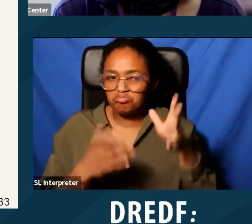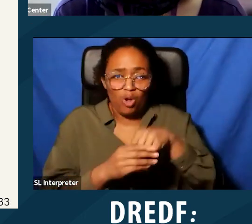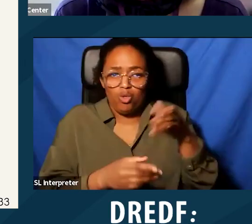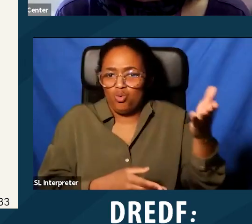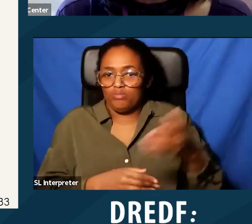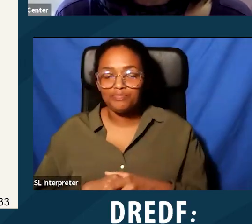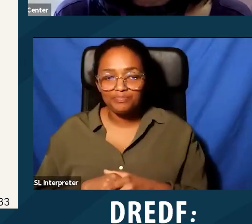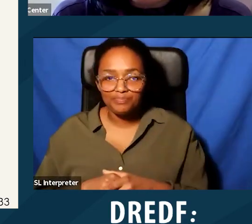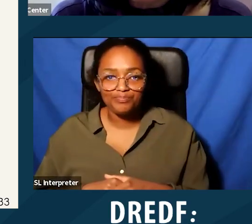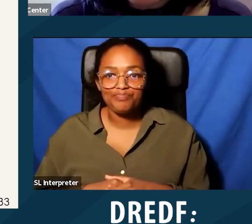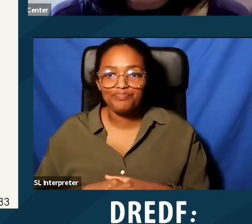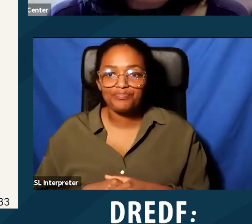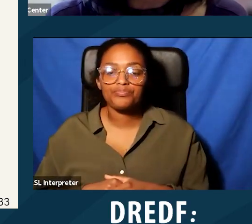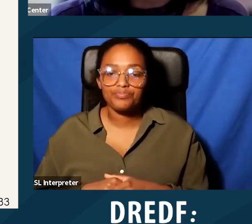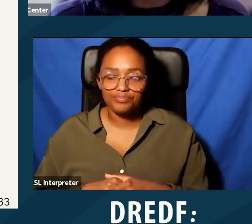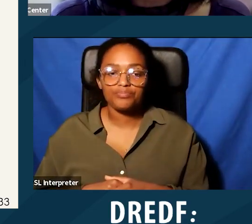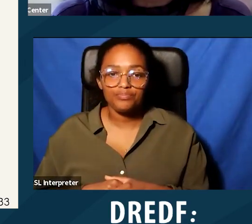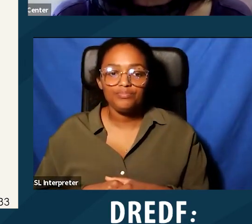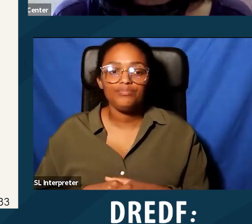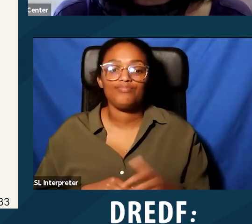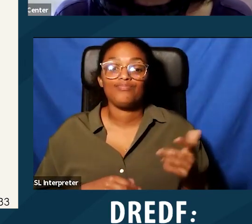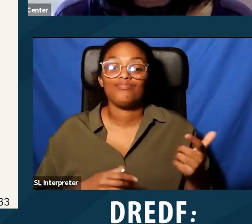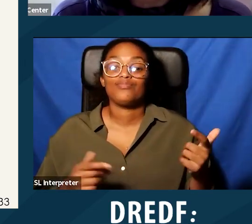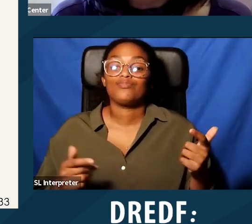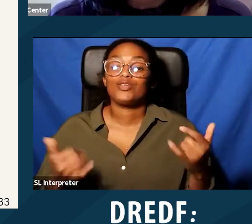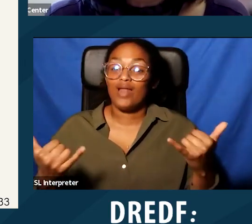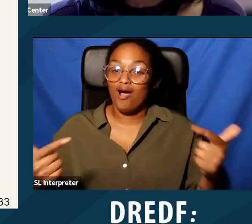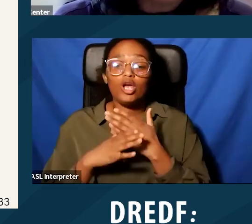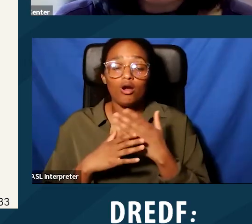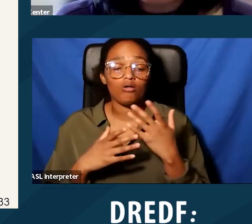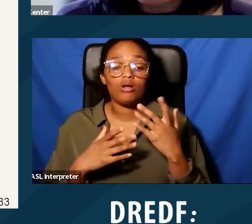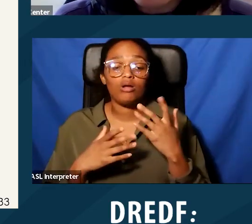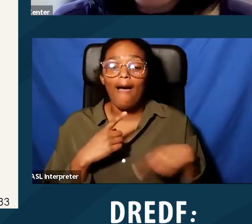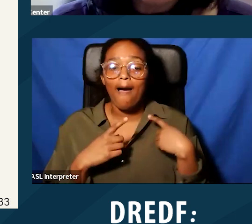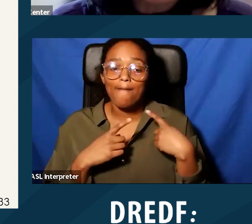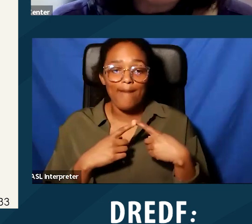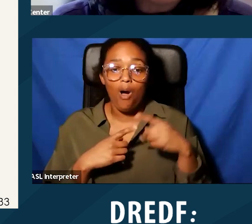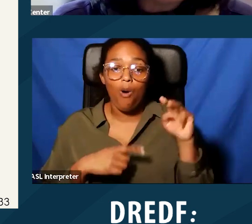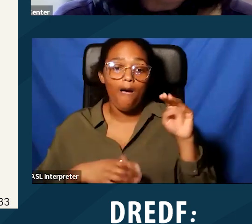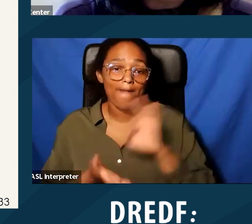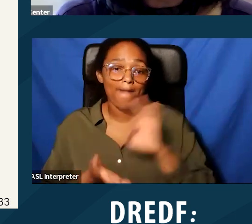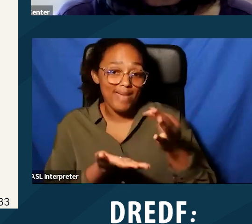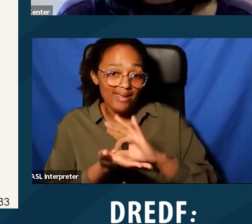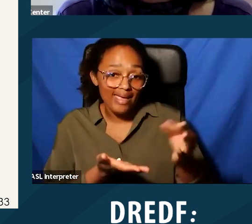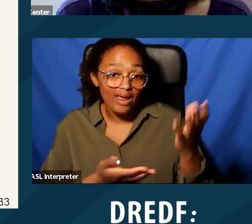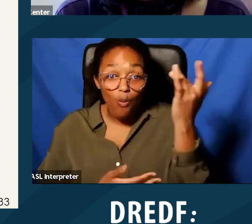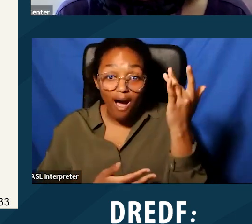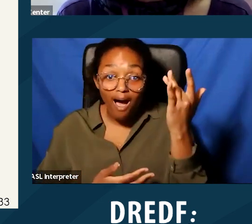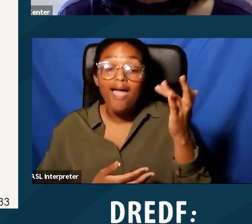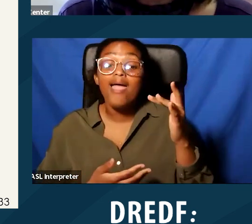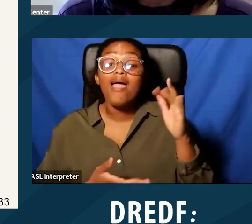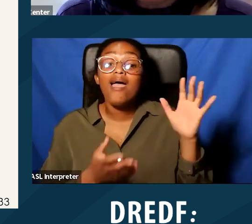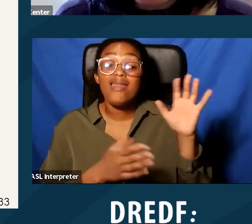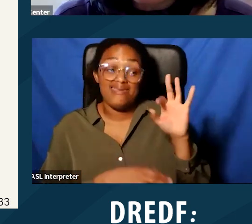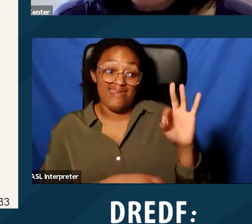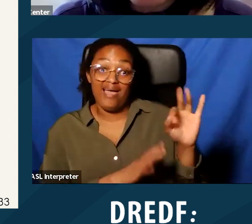So now it's going to come back to me, Claudia. And we just want to